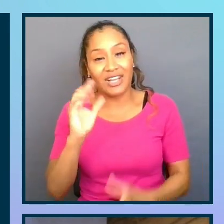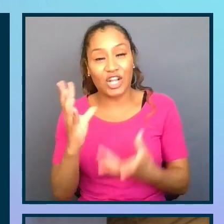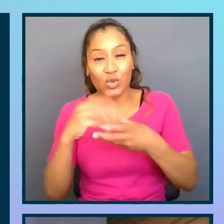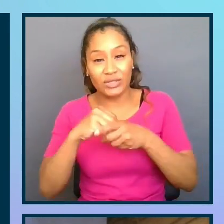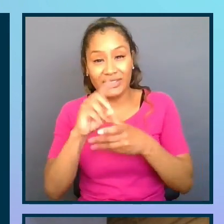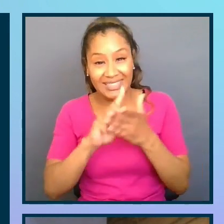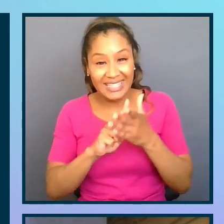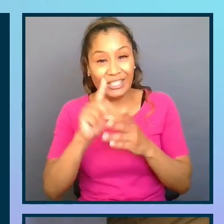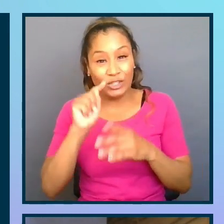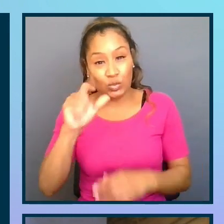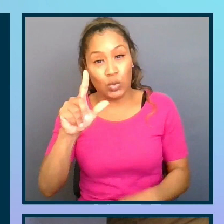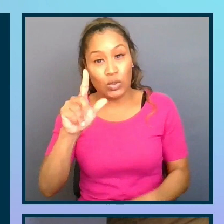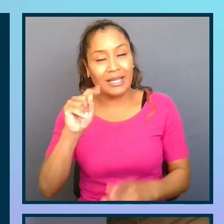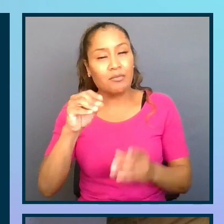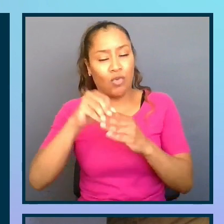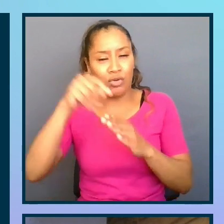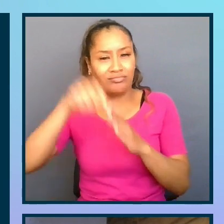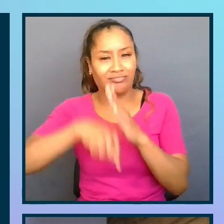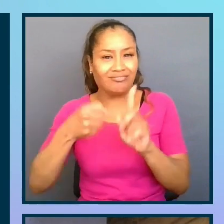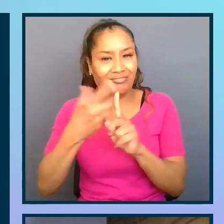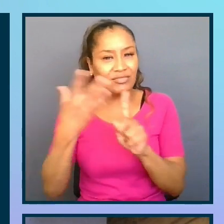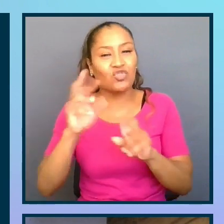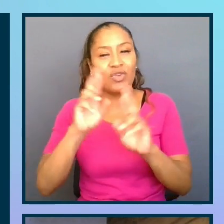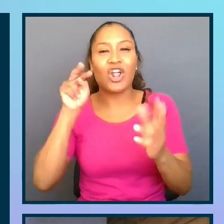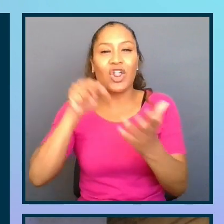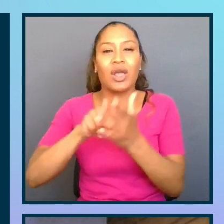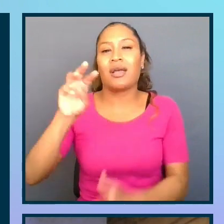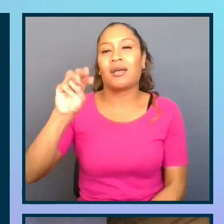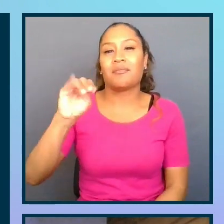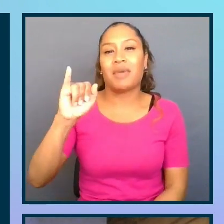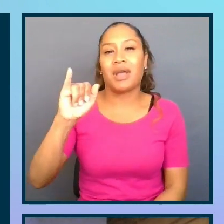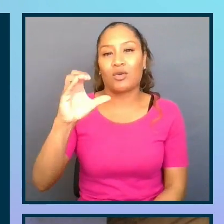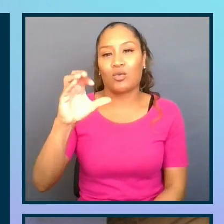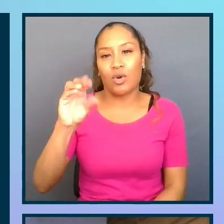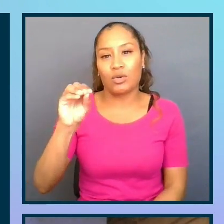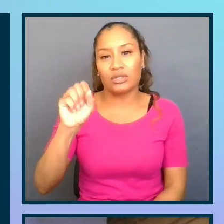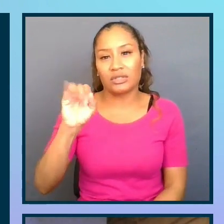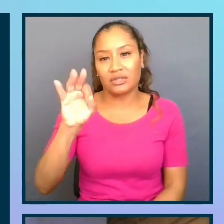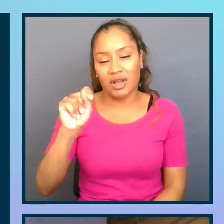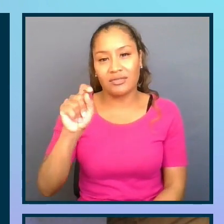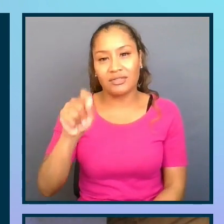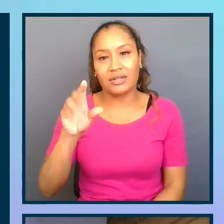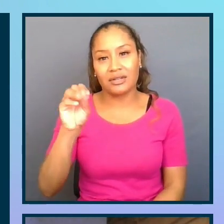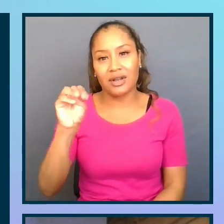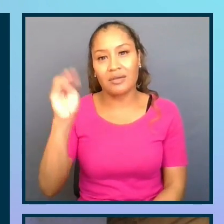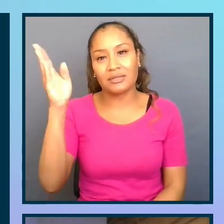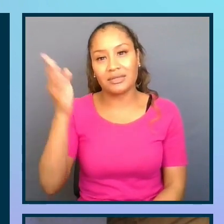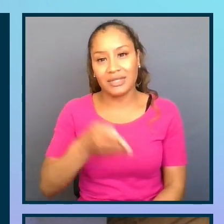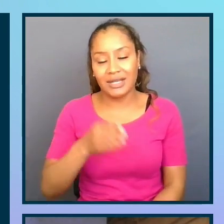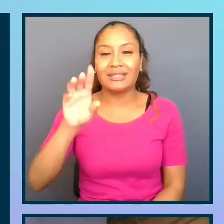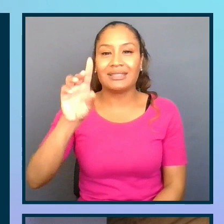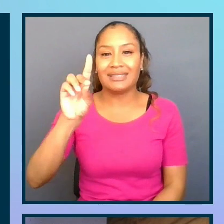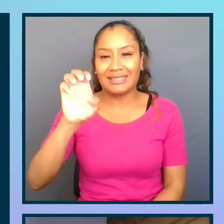and you can find that at microsoft.com/design/inclusive, but essentially everyone is different